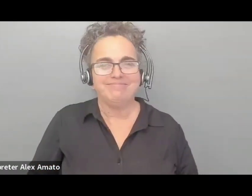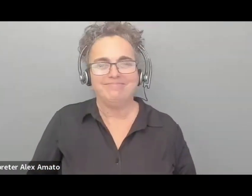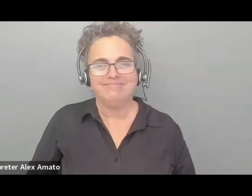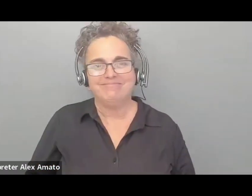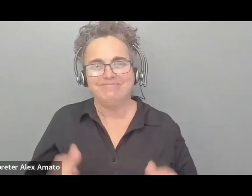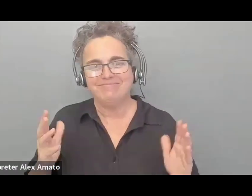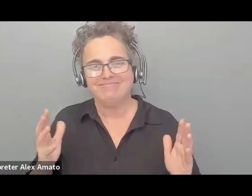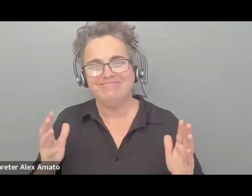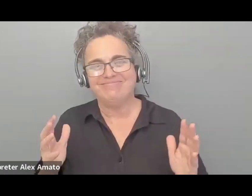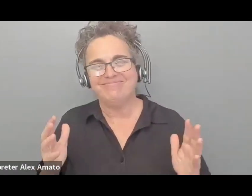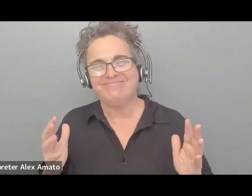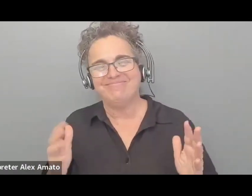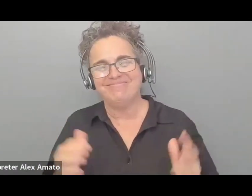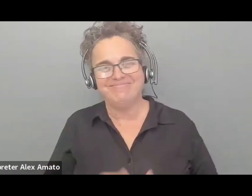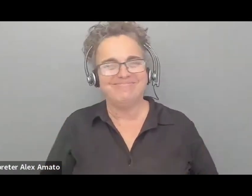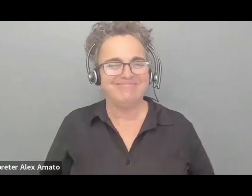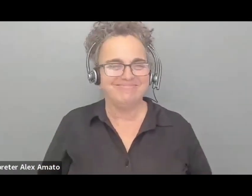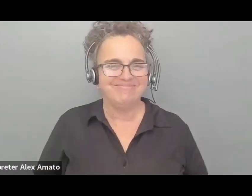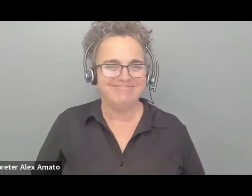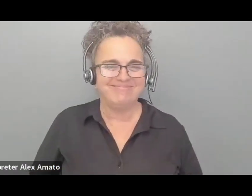Yay everyone, this is Kate Sanka speaking.